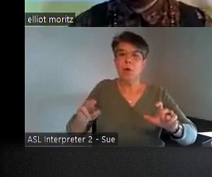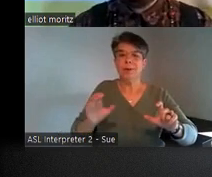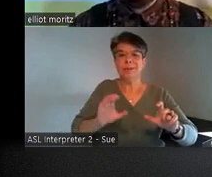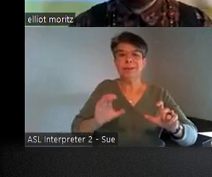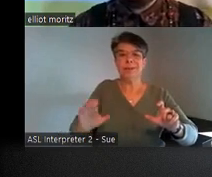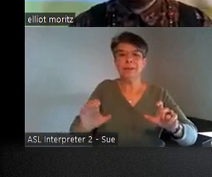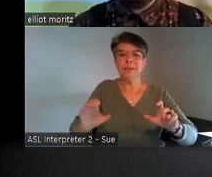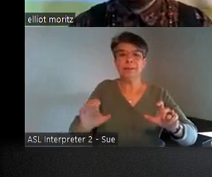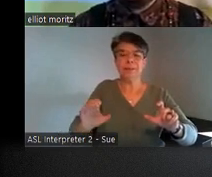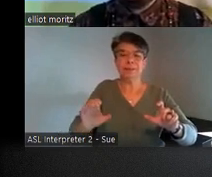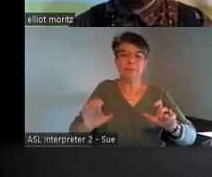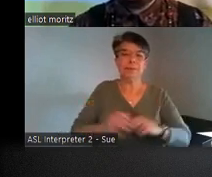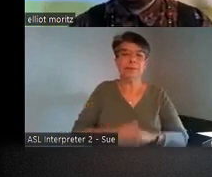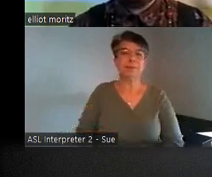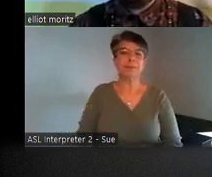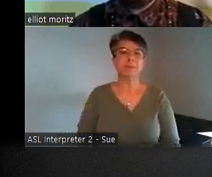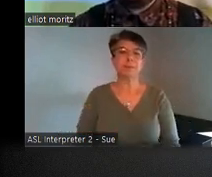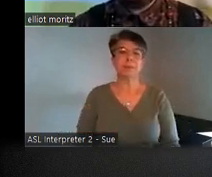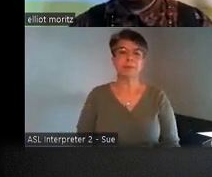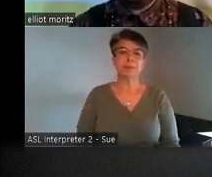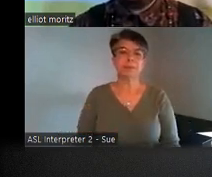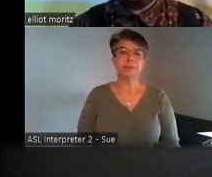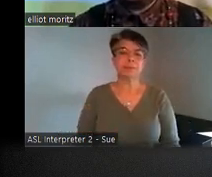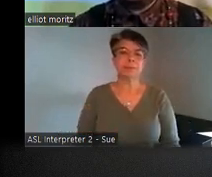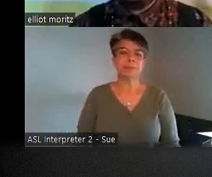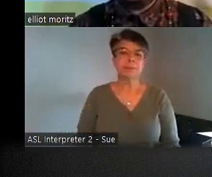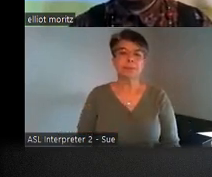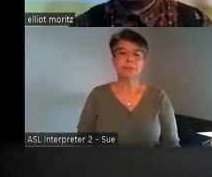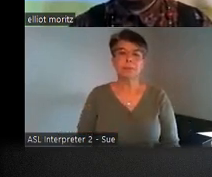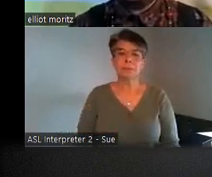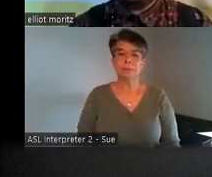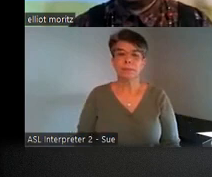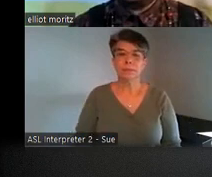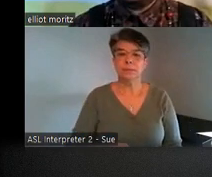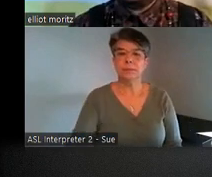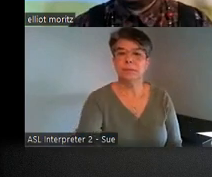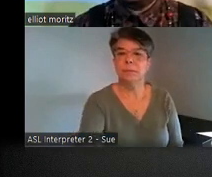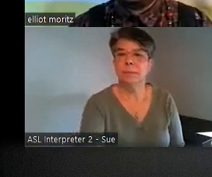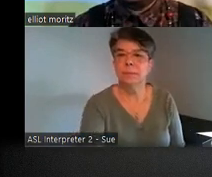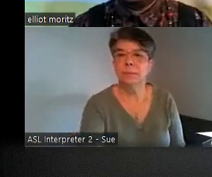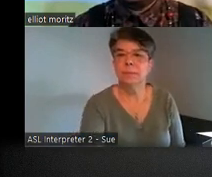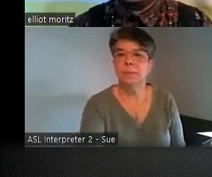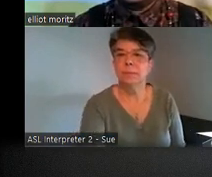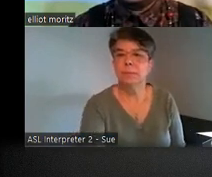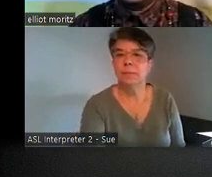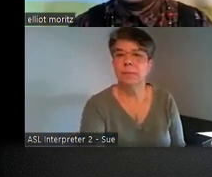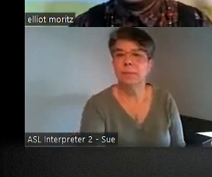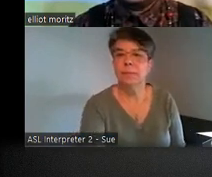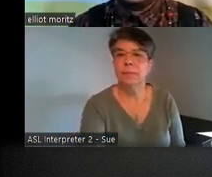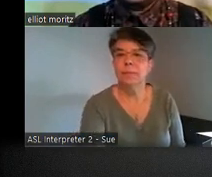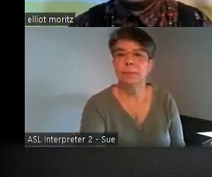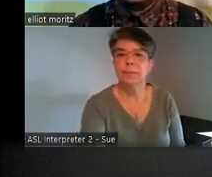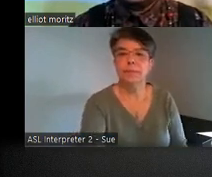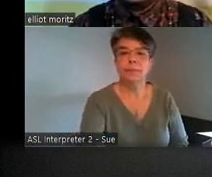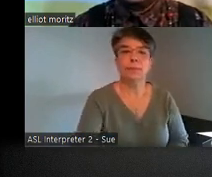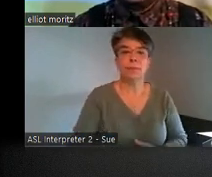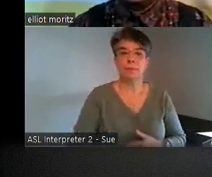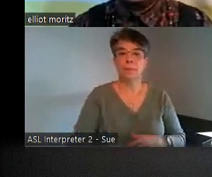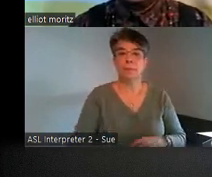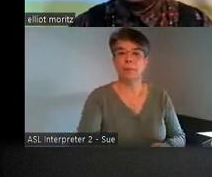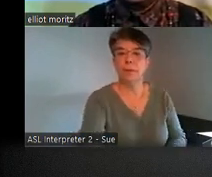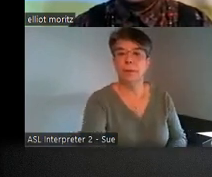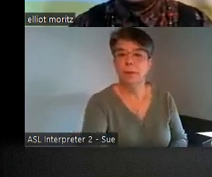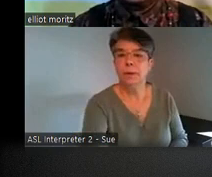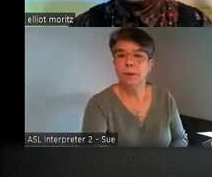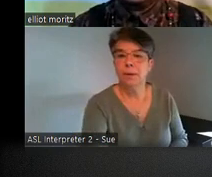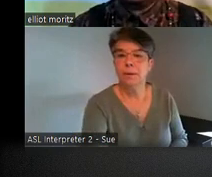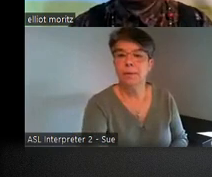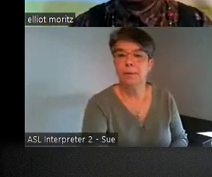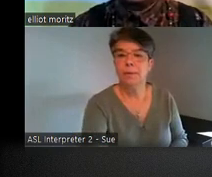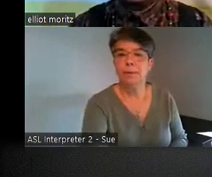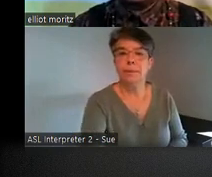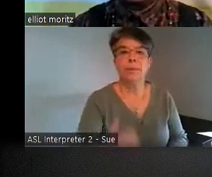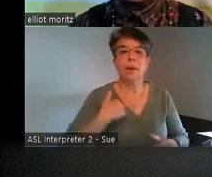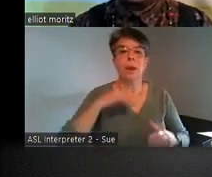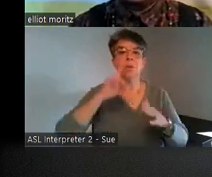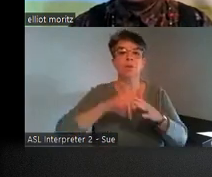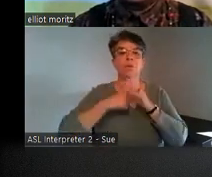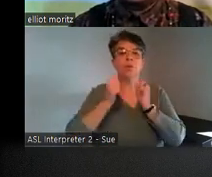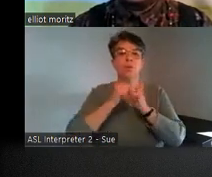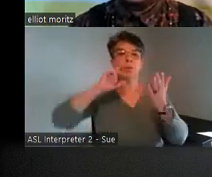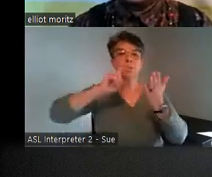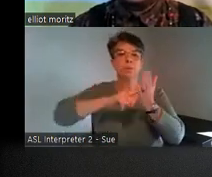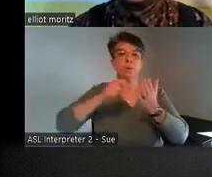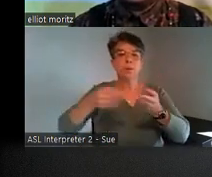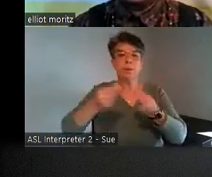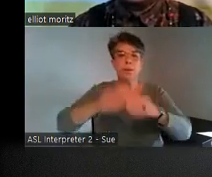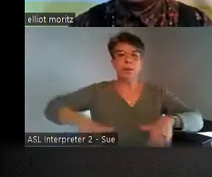feature so to begin uh I will uh give a a land acknowledgement so to begin let us acknowledge